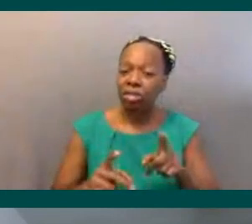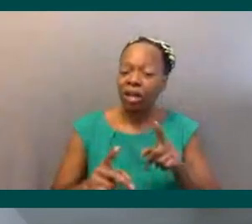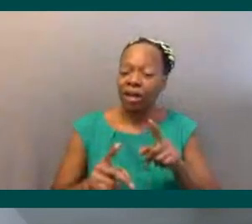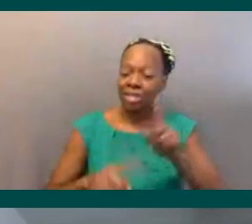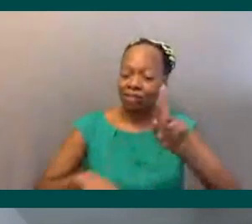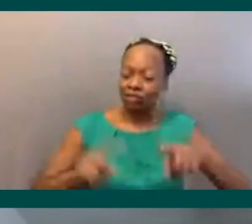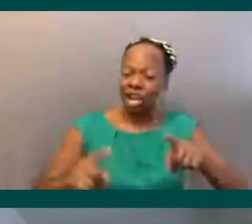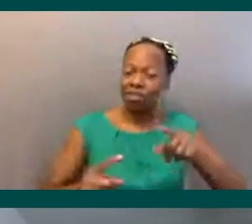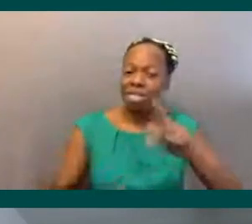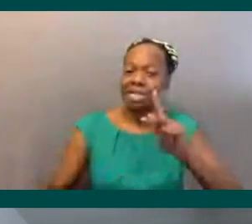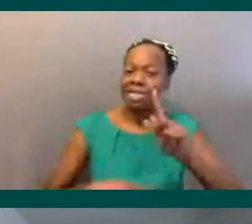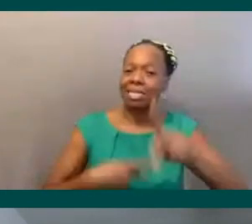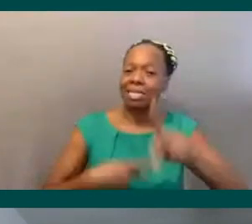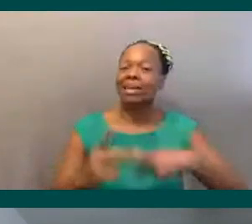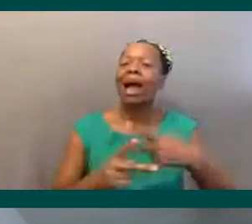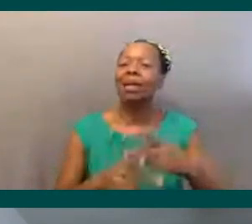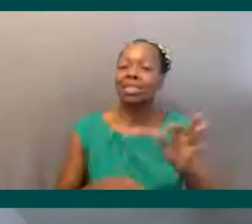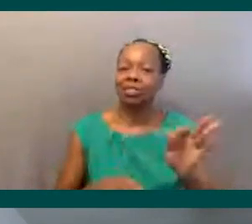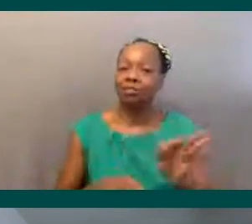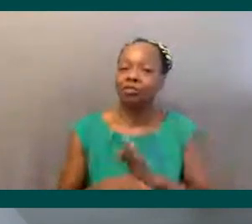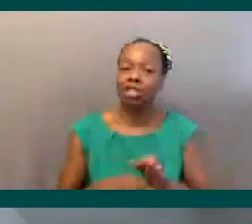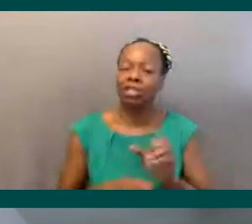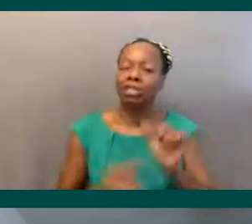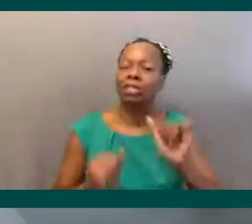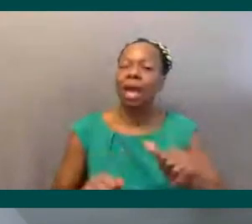to restore that person to the highest level possible.